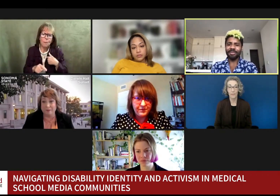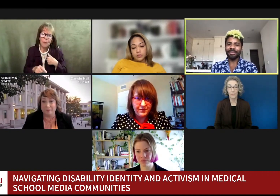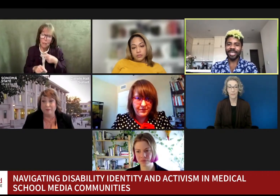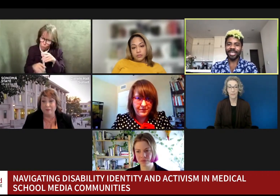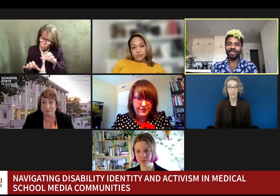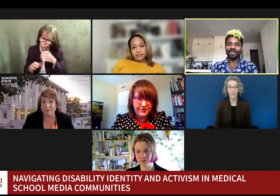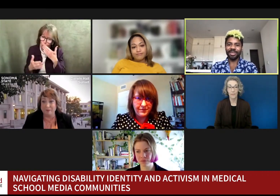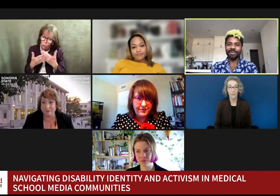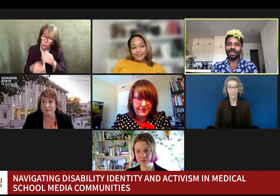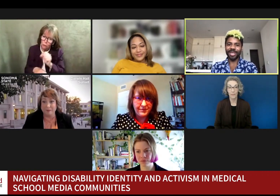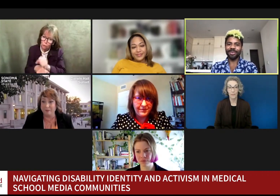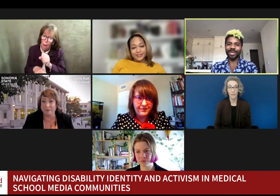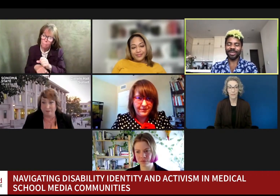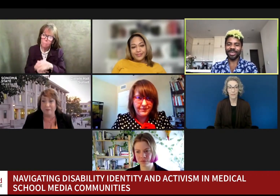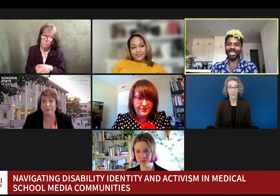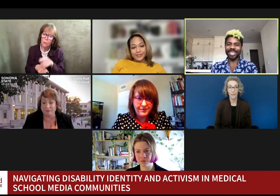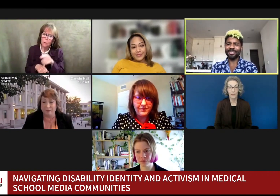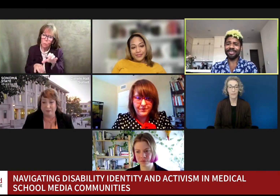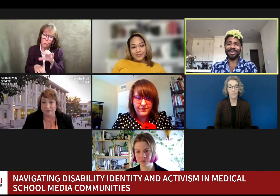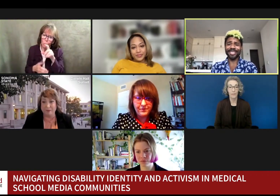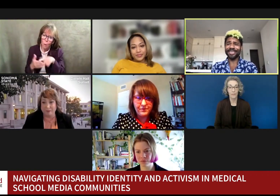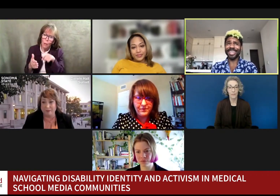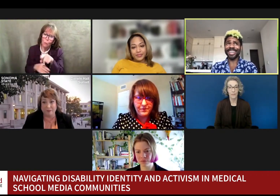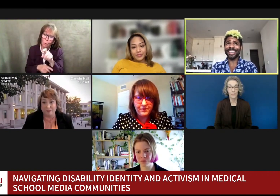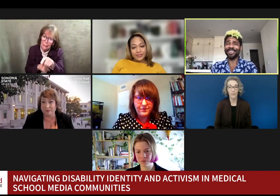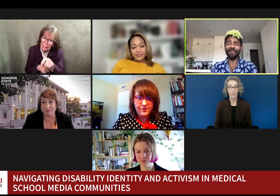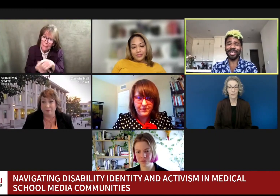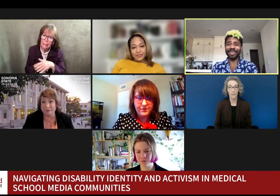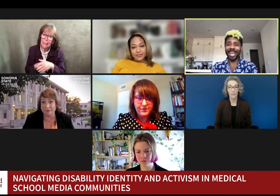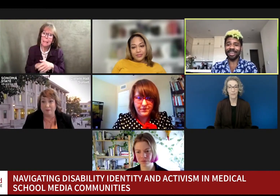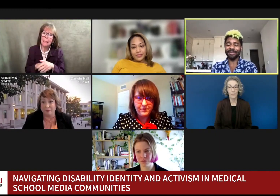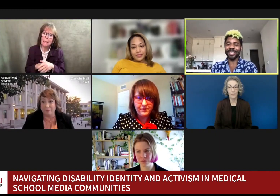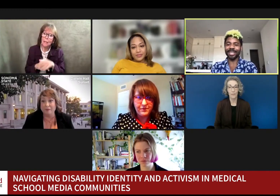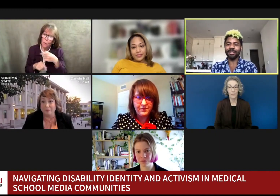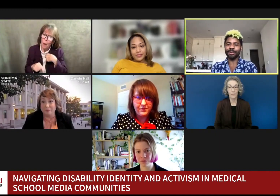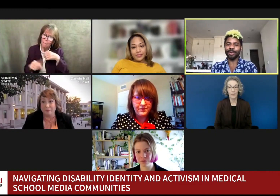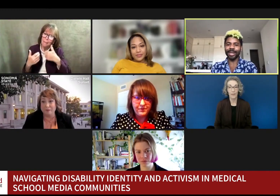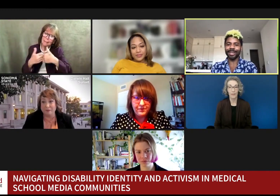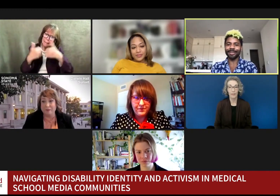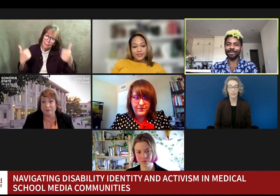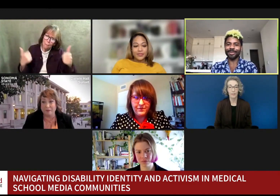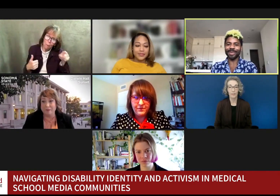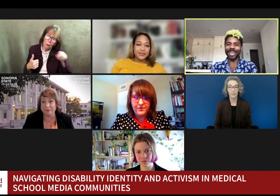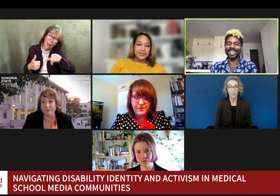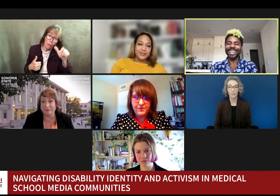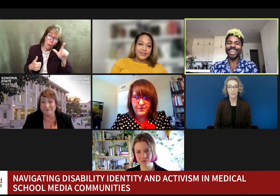You're doing what you need to be doing, you have also a whole other life. And I was like, you're right, oops, my bad.